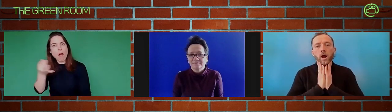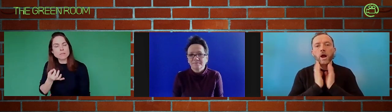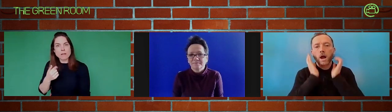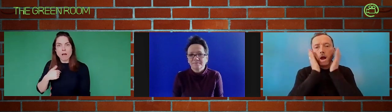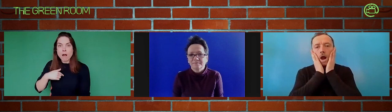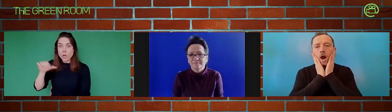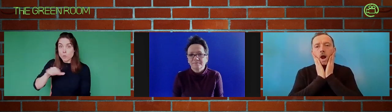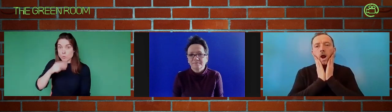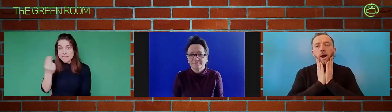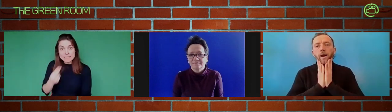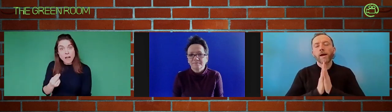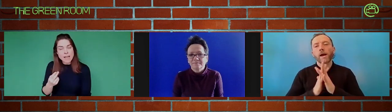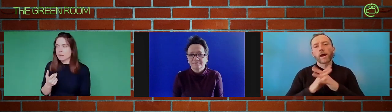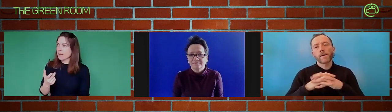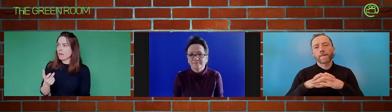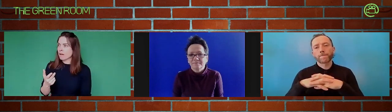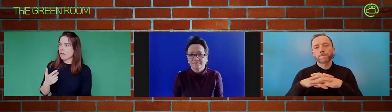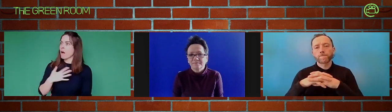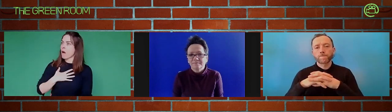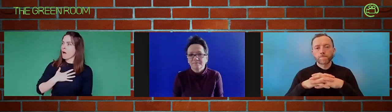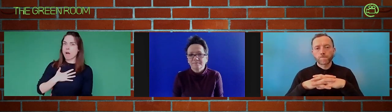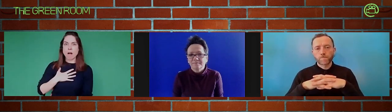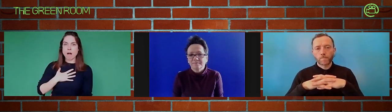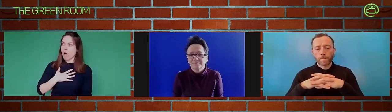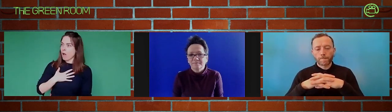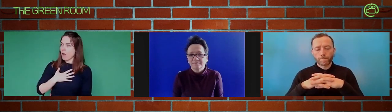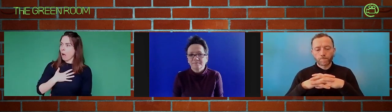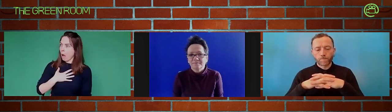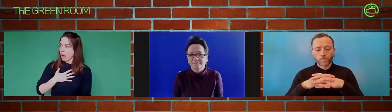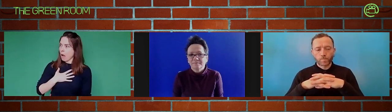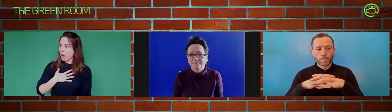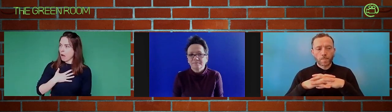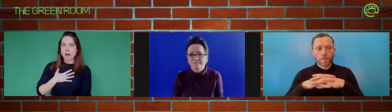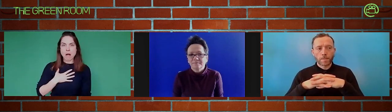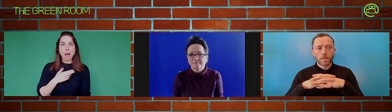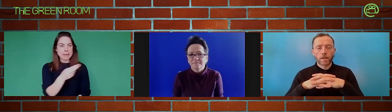companies outside of Hot Coals. So I learned by